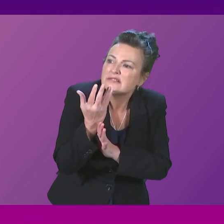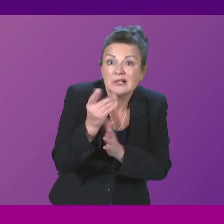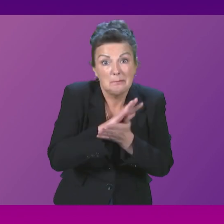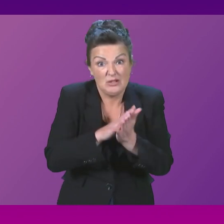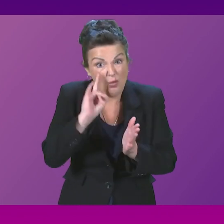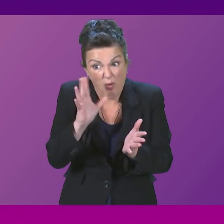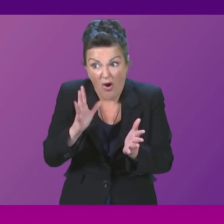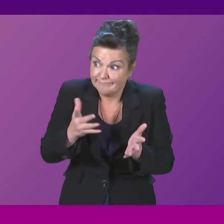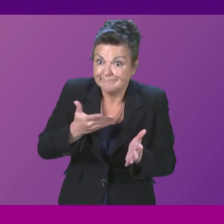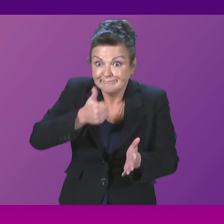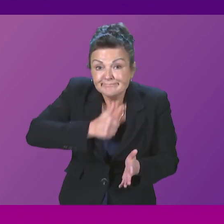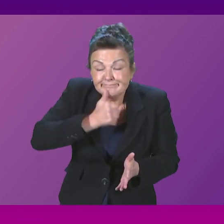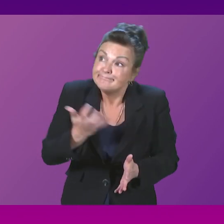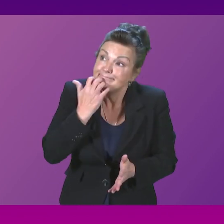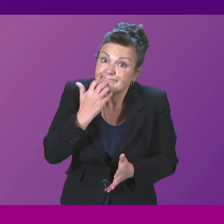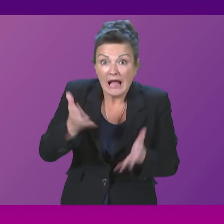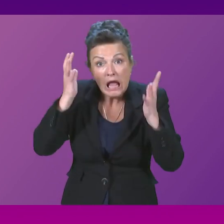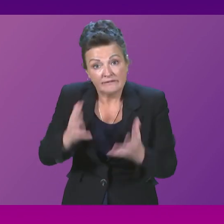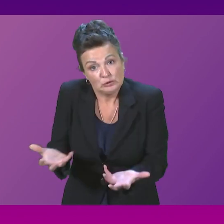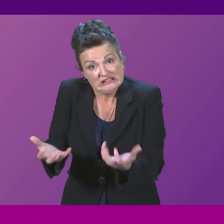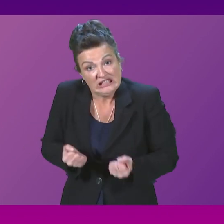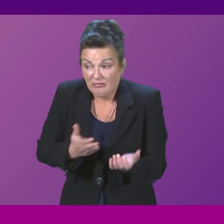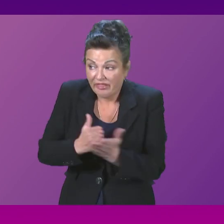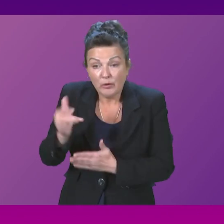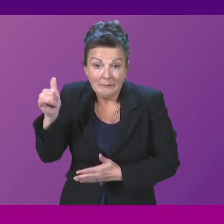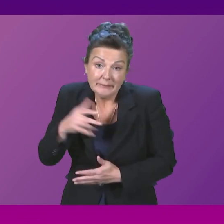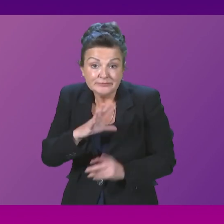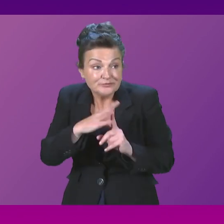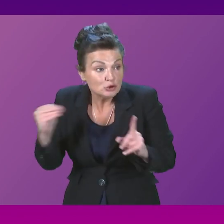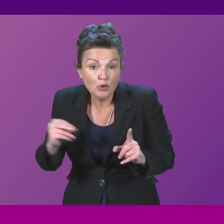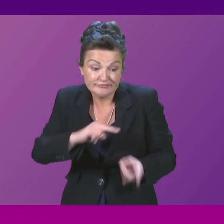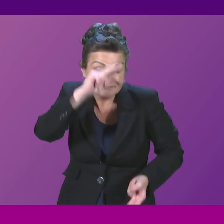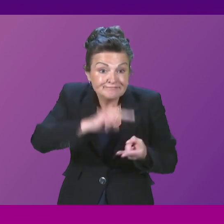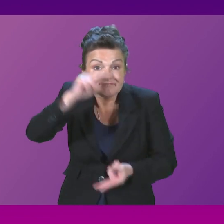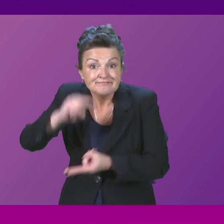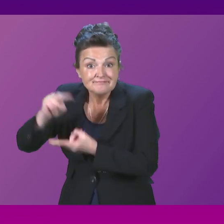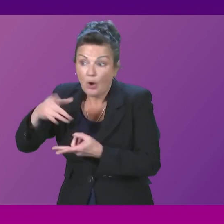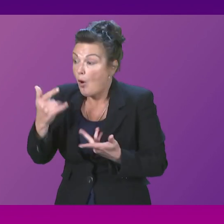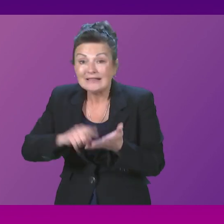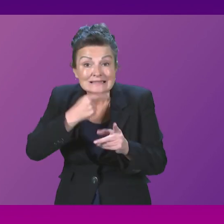the form of another wave of Tory austerity, probably in the form of tax rises, and to